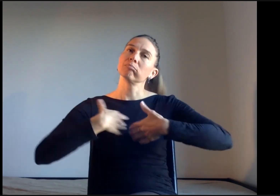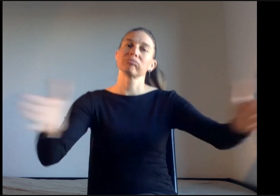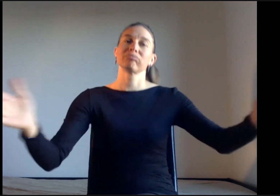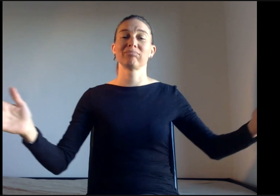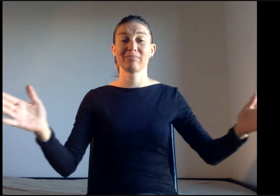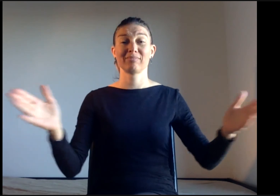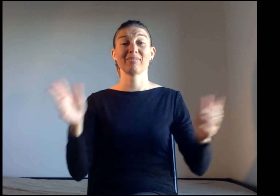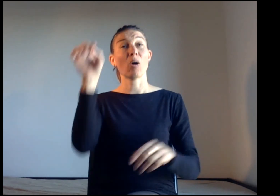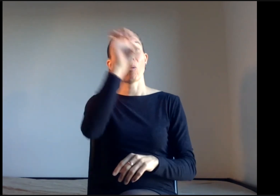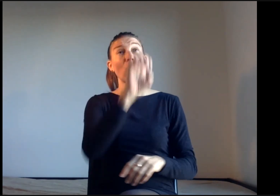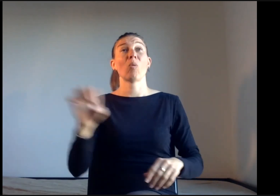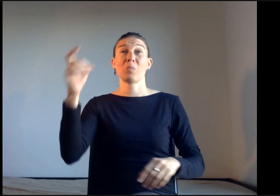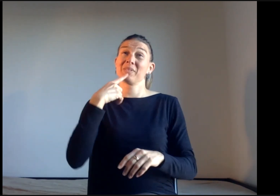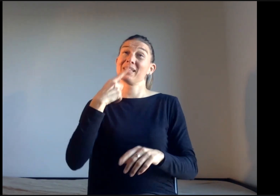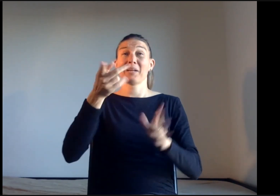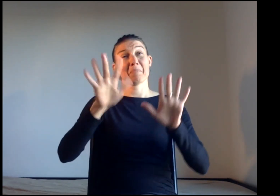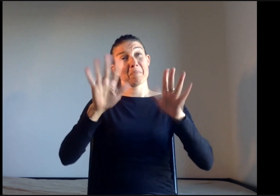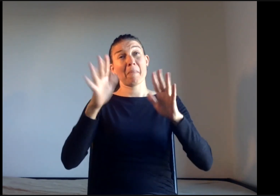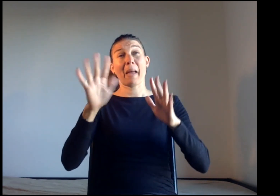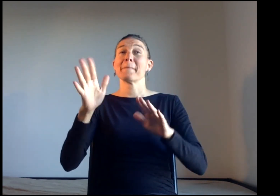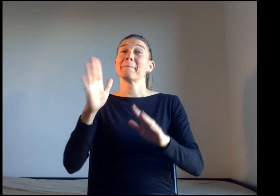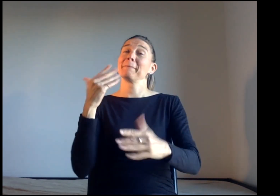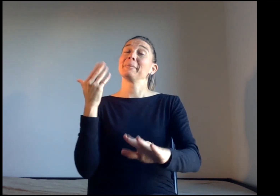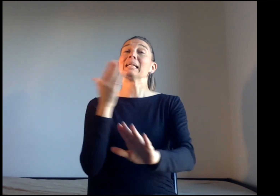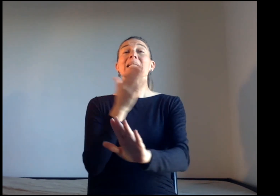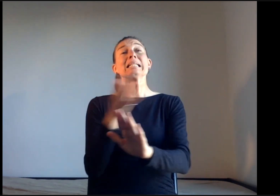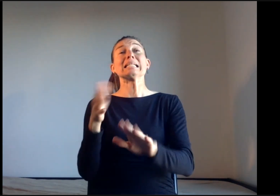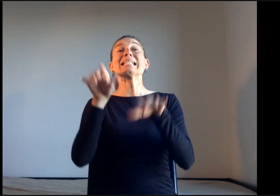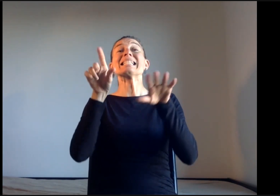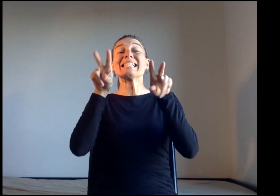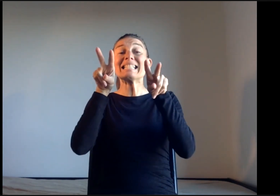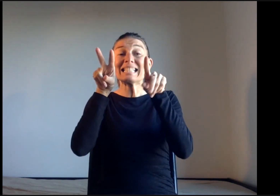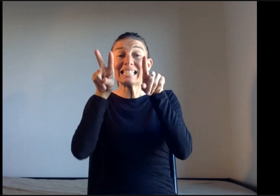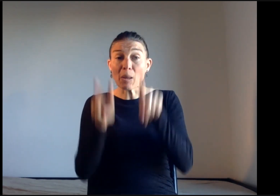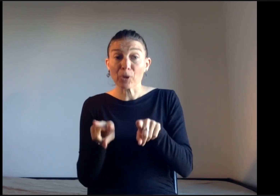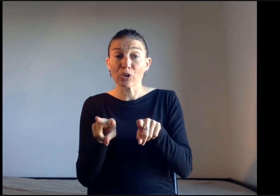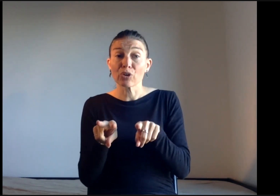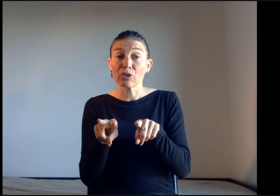if we can't protect persons with disabilities we lock them up.